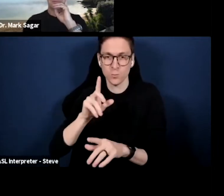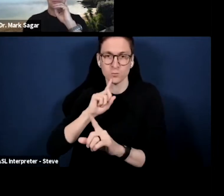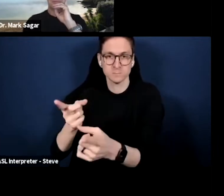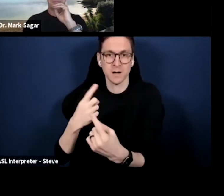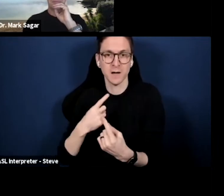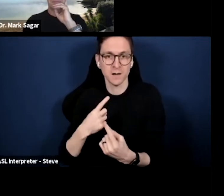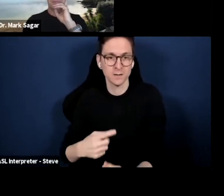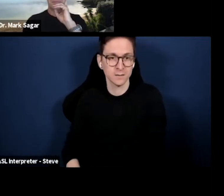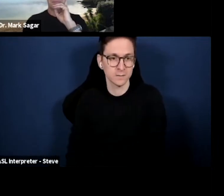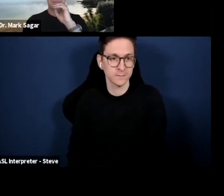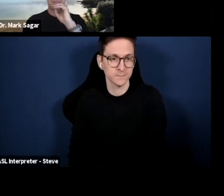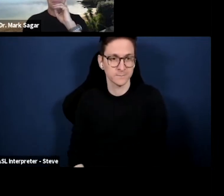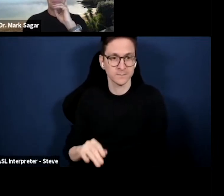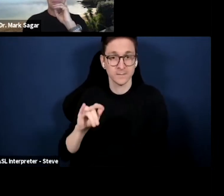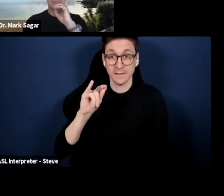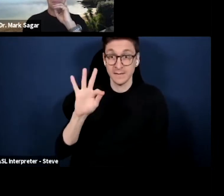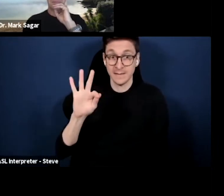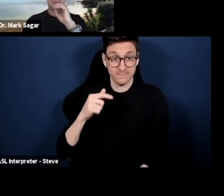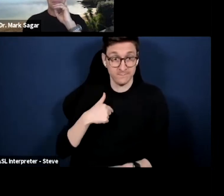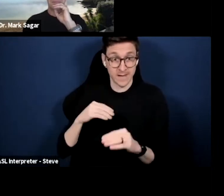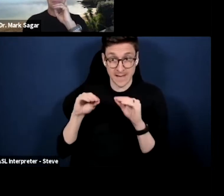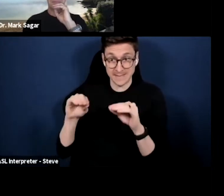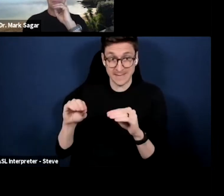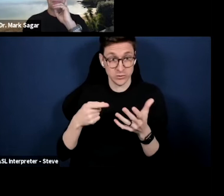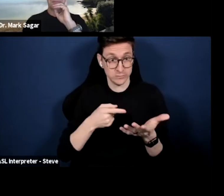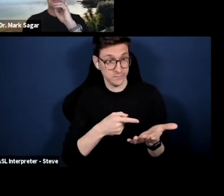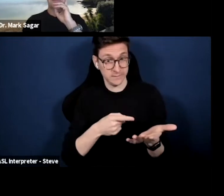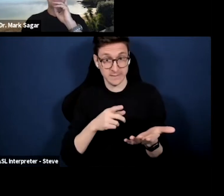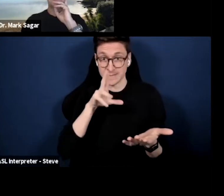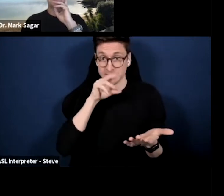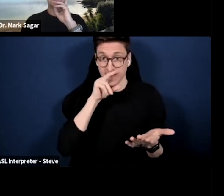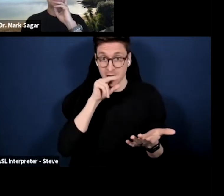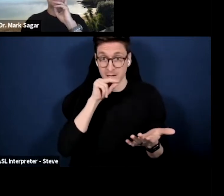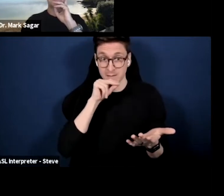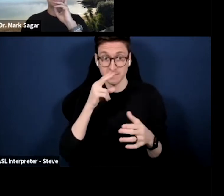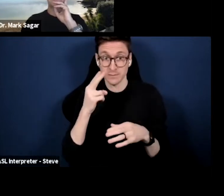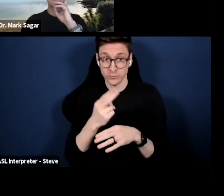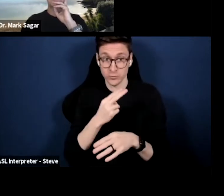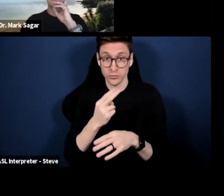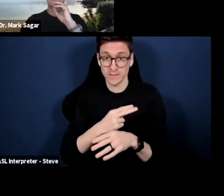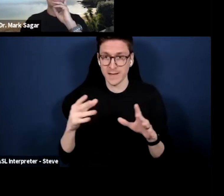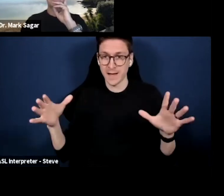if i teach her that this is a duck using associative learning then something amazing